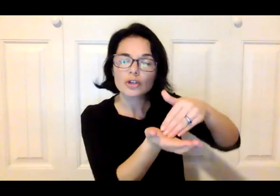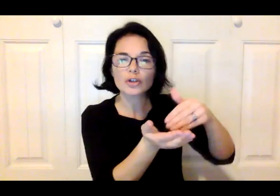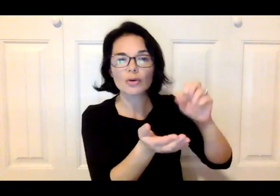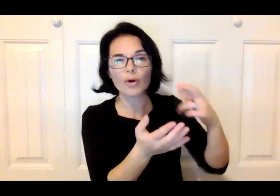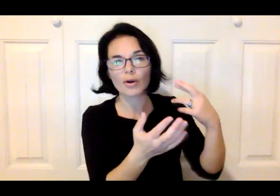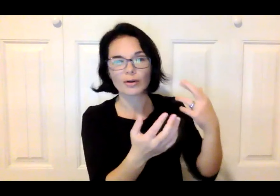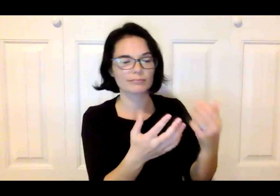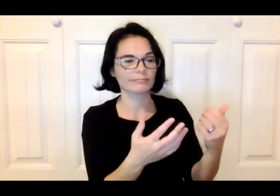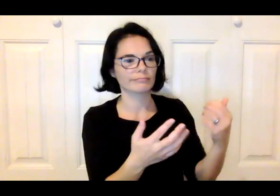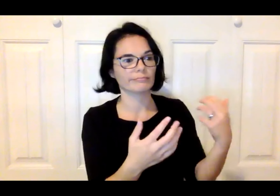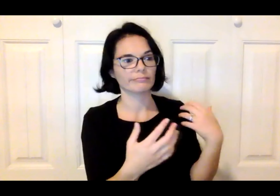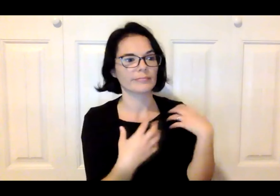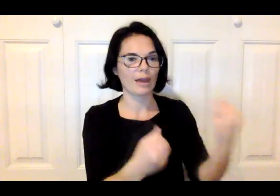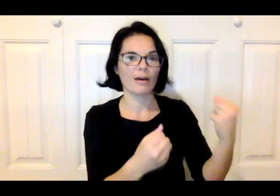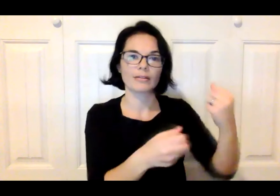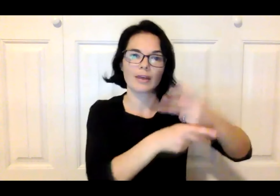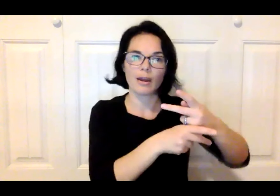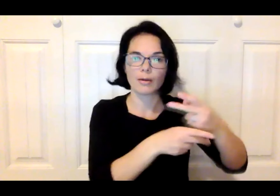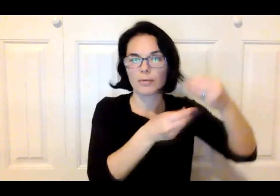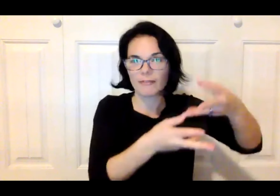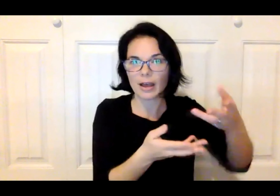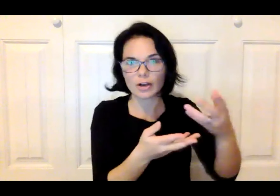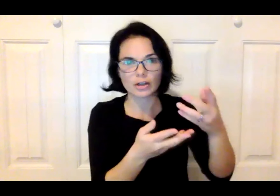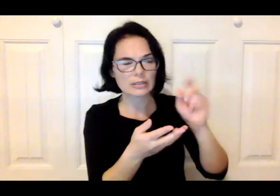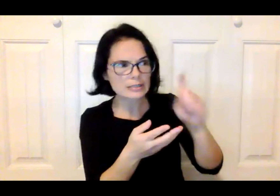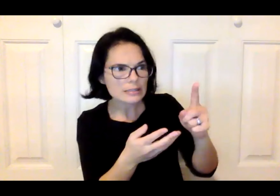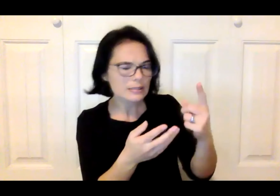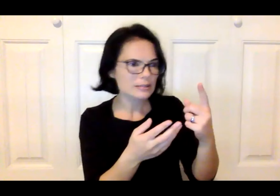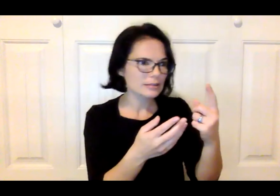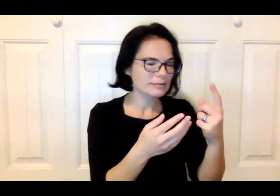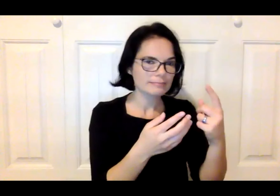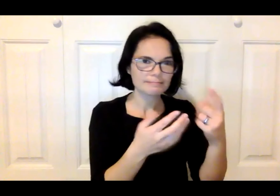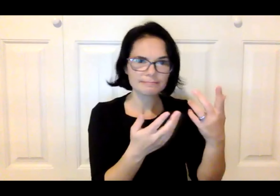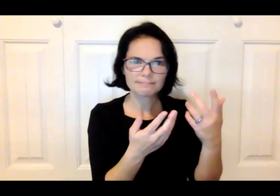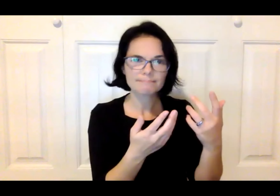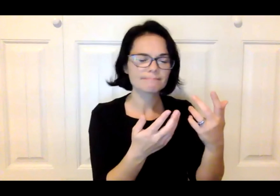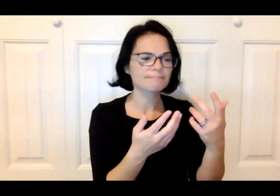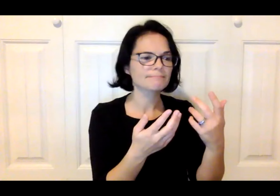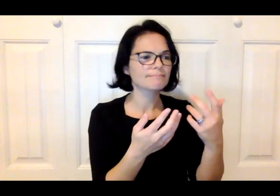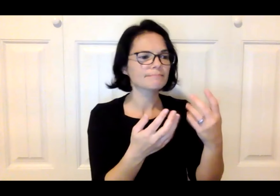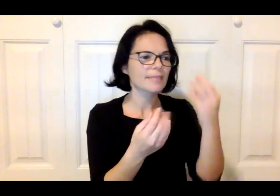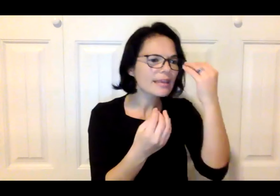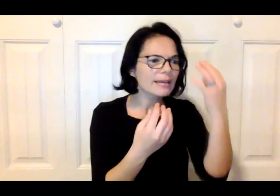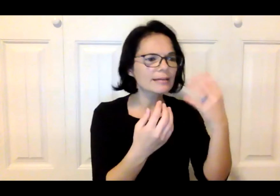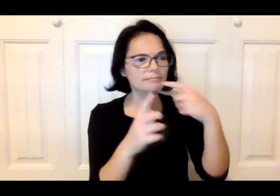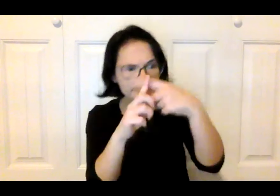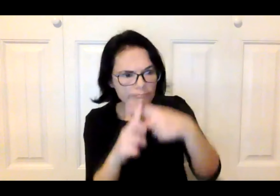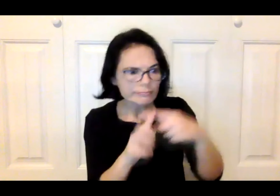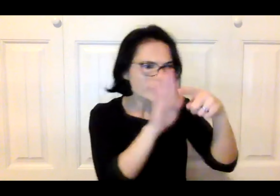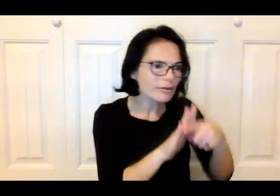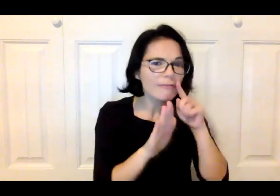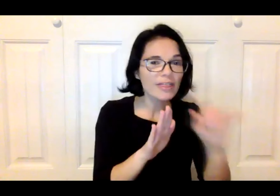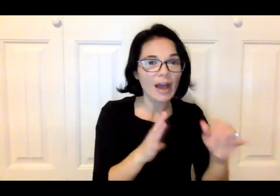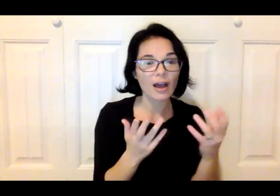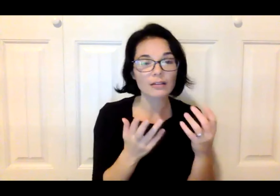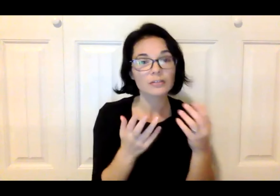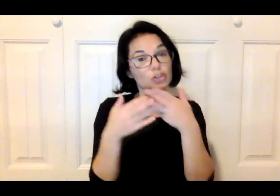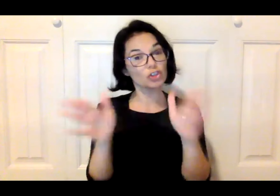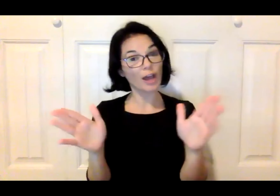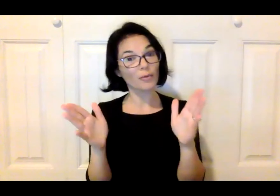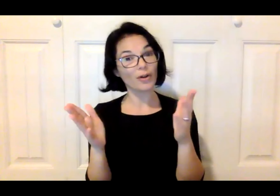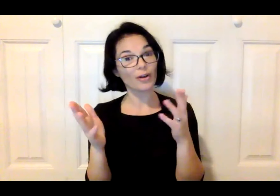especially if you’re in a higher risk category or if you live with anyone or are providing care for